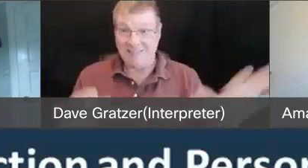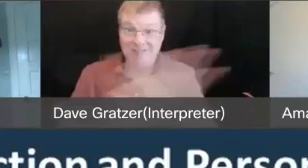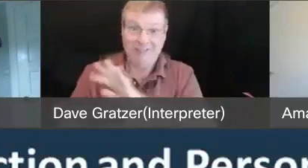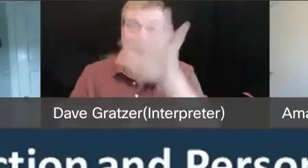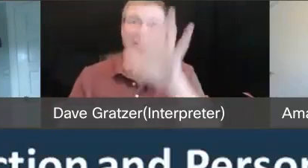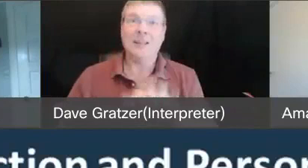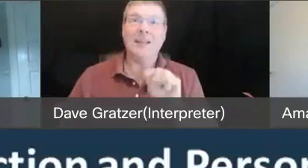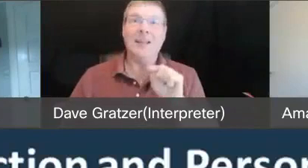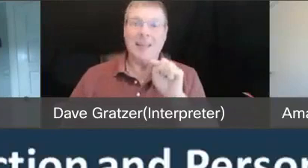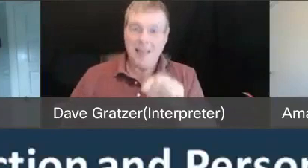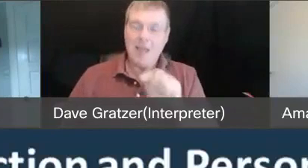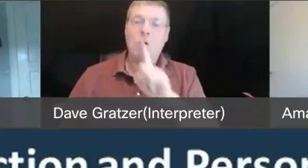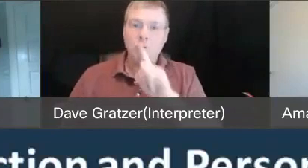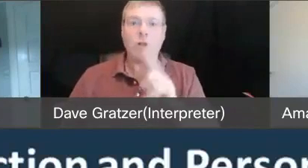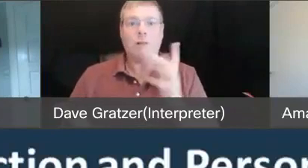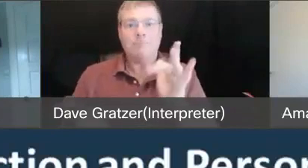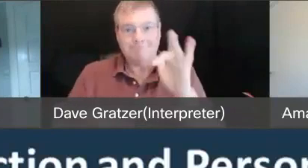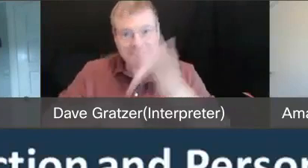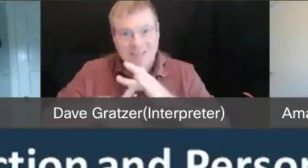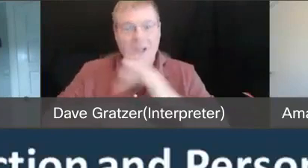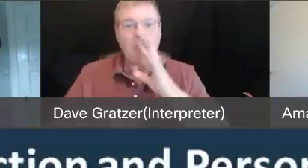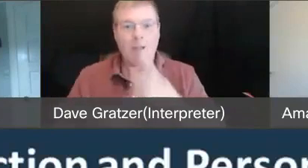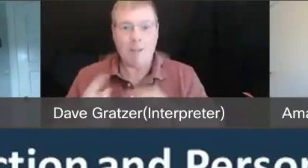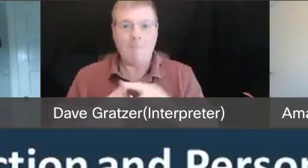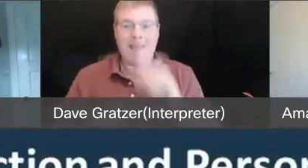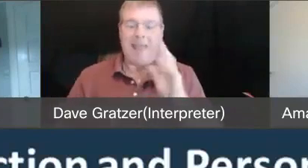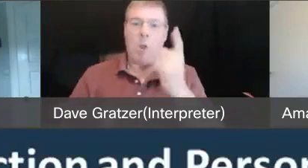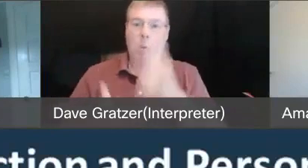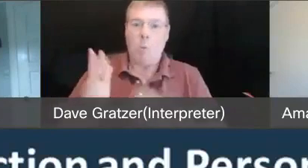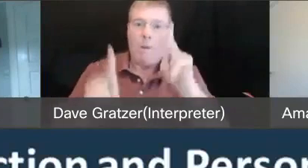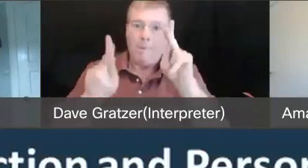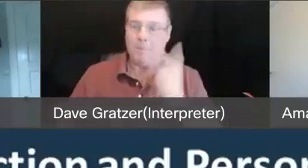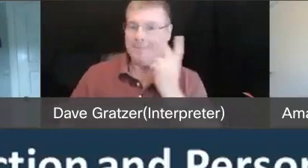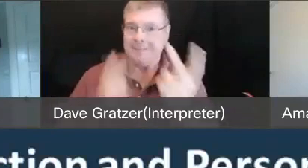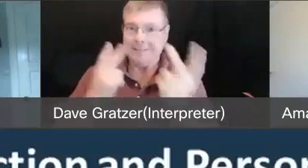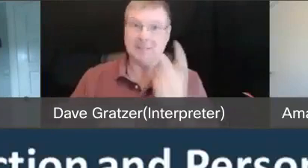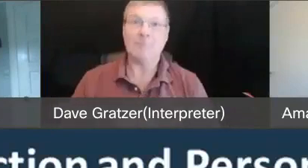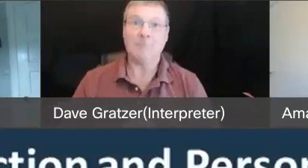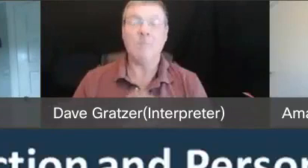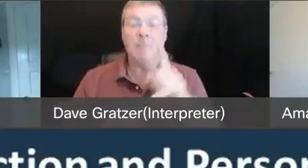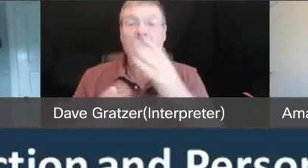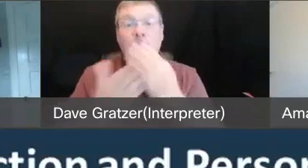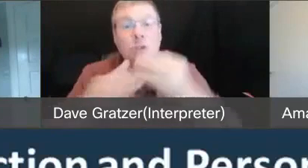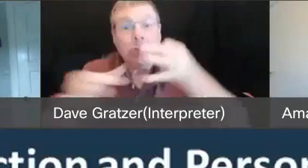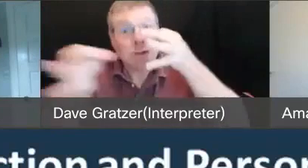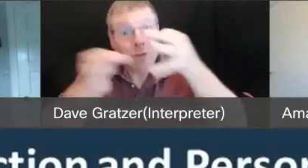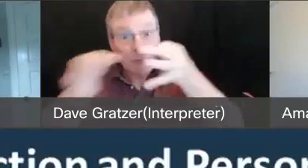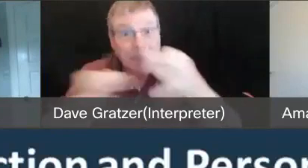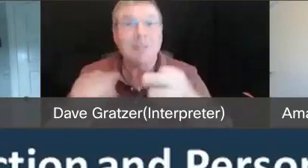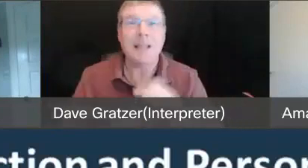that really touches on in this presentation. And while those good descriptors, he's cautious and suspicious of others,